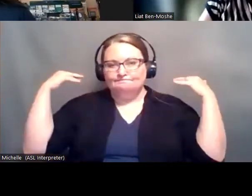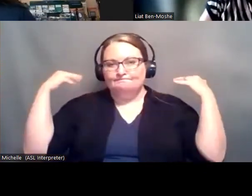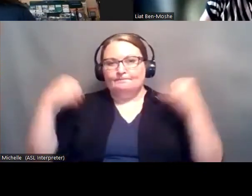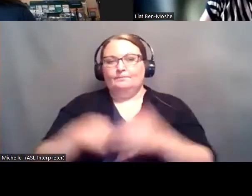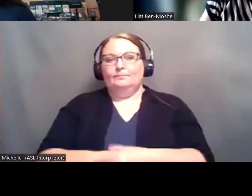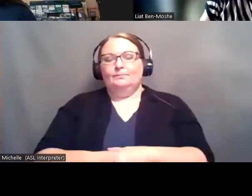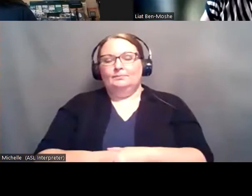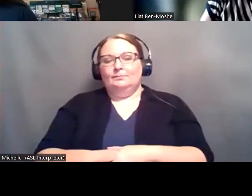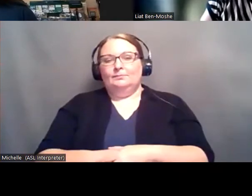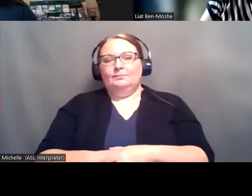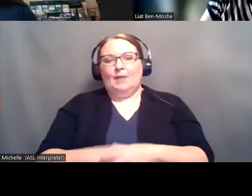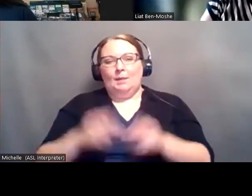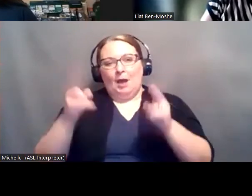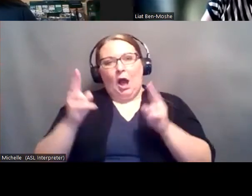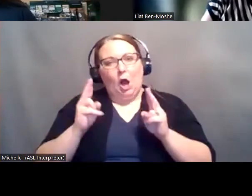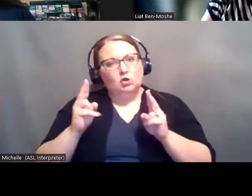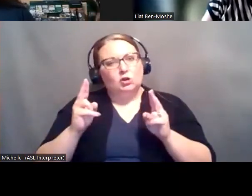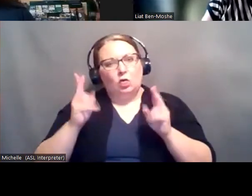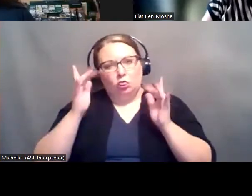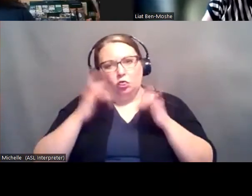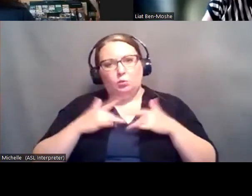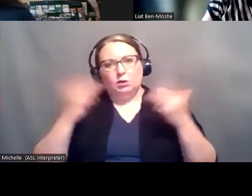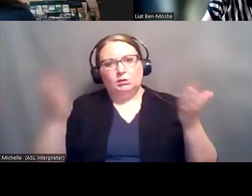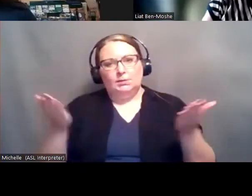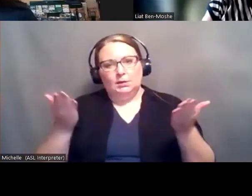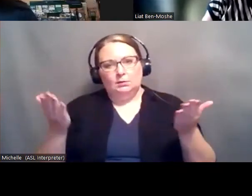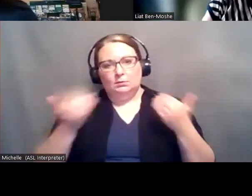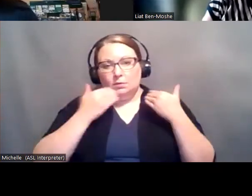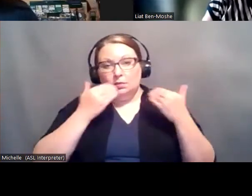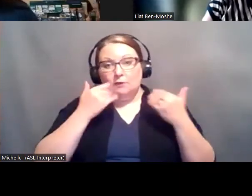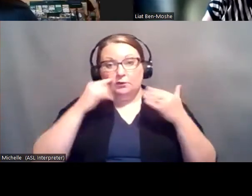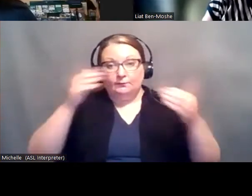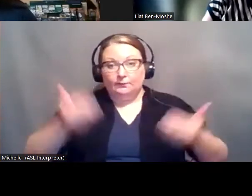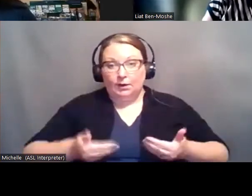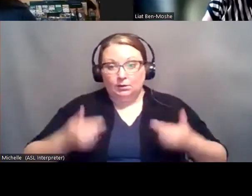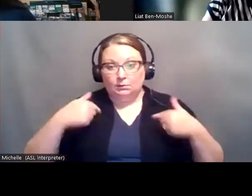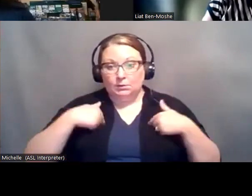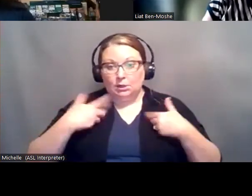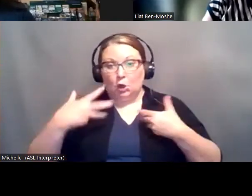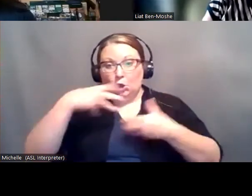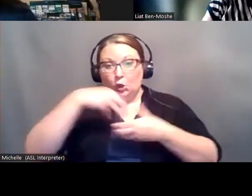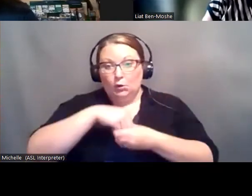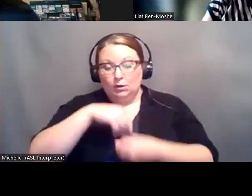So I'm honored and thrilled to be here. I wanna thank you for inviting me and including me.